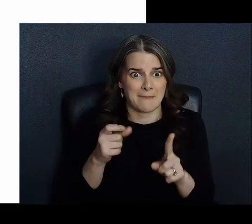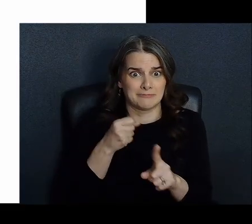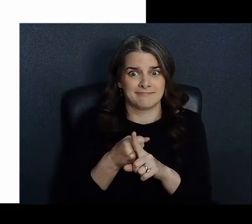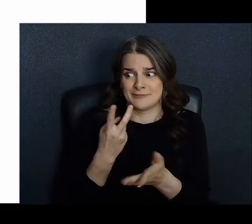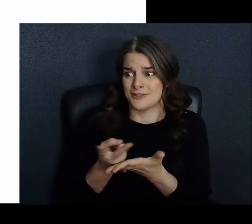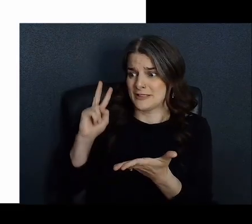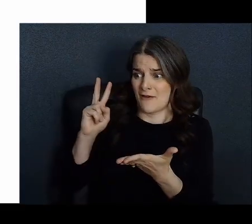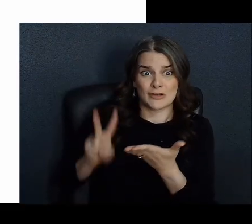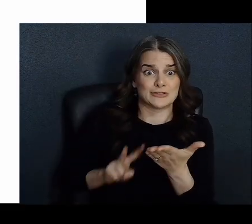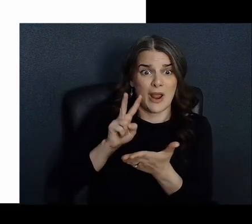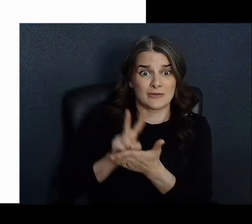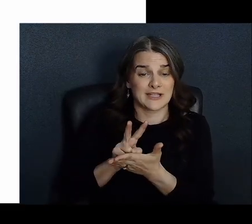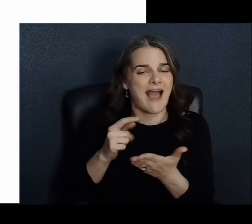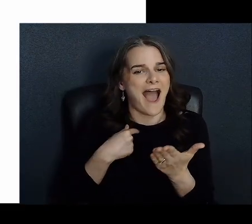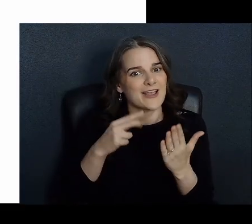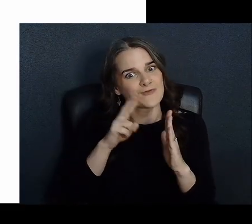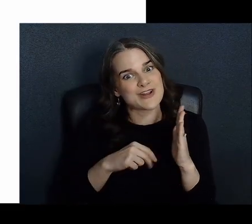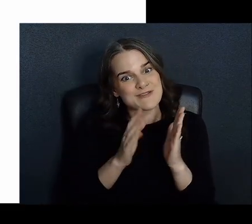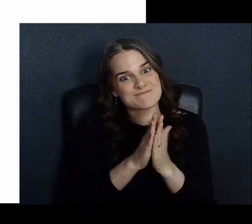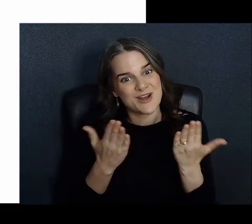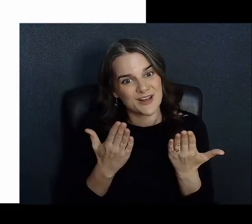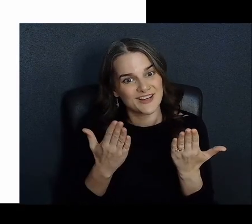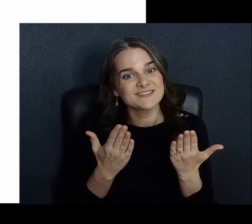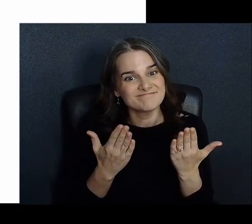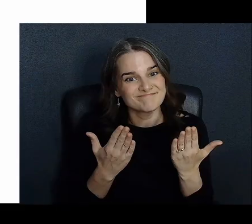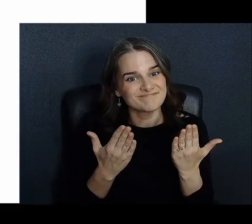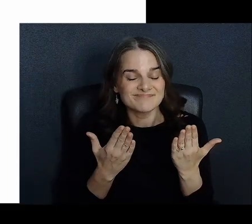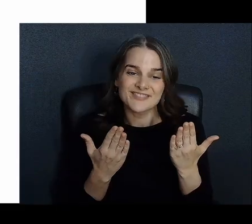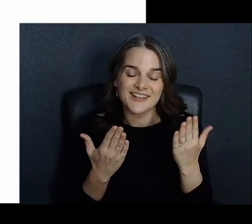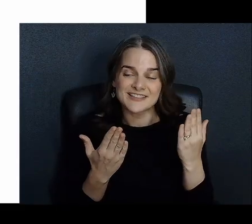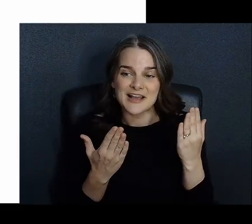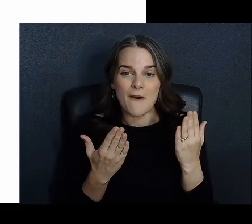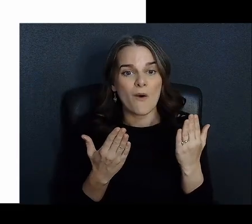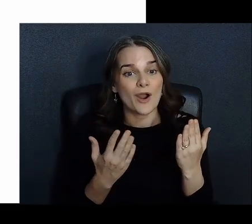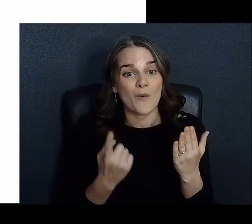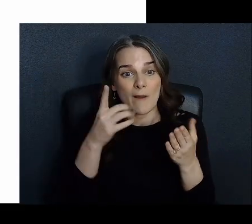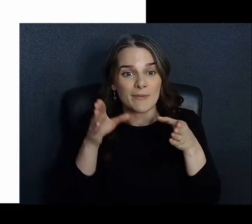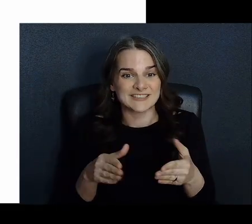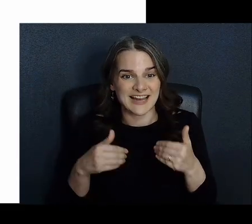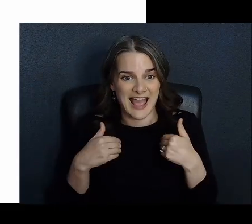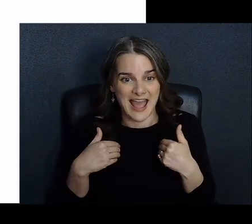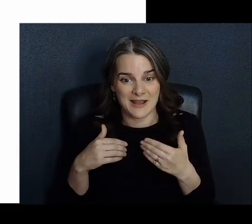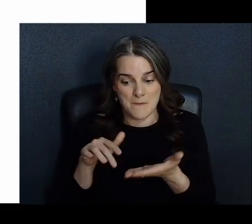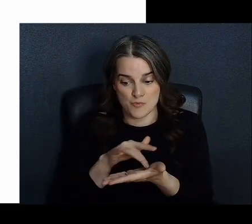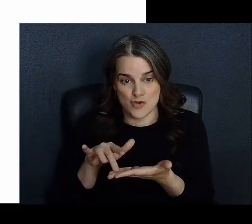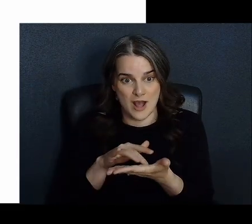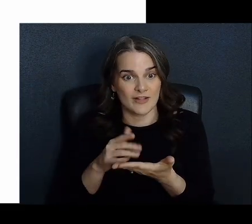Or someone had a one of those Braille devices, they can actually be sitting there reading. Just like someone else picks up a magazine,